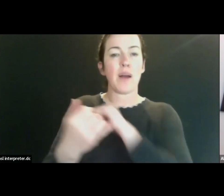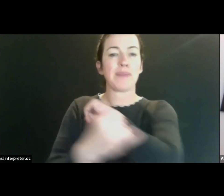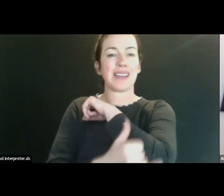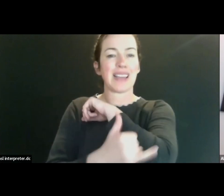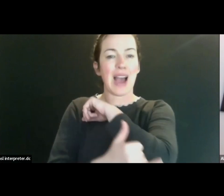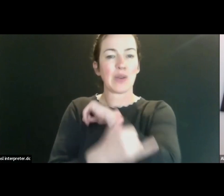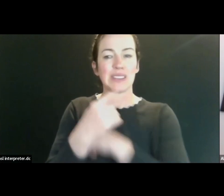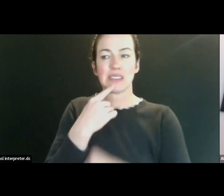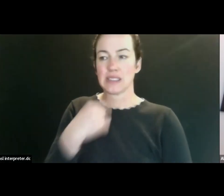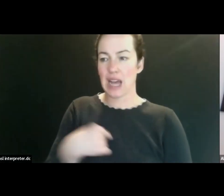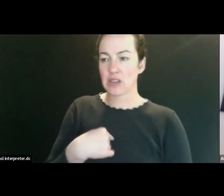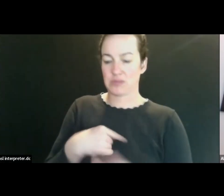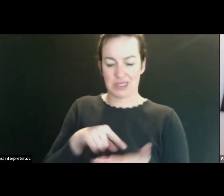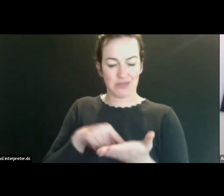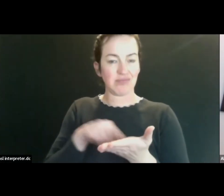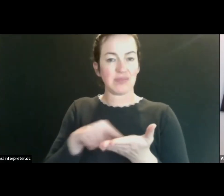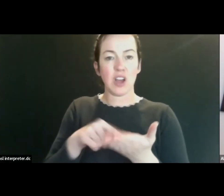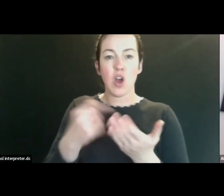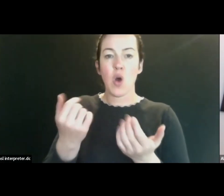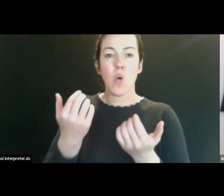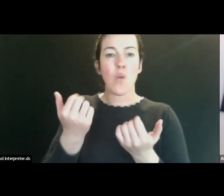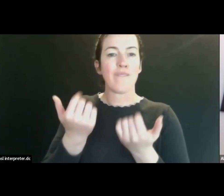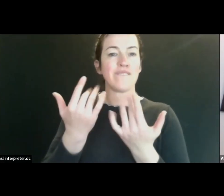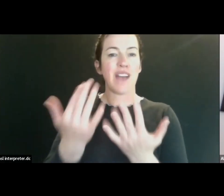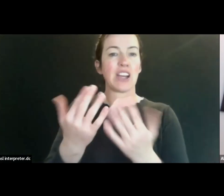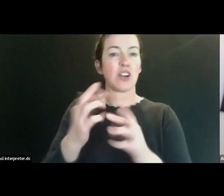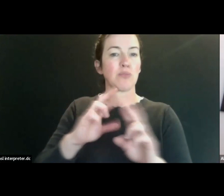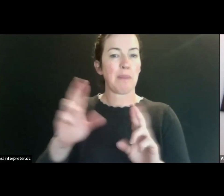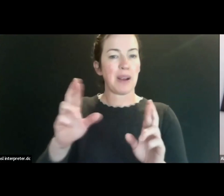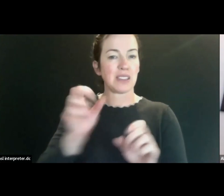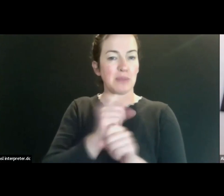that this wildfire preparedness is the thing you should have, this is what you should be